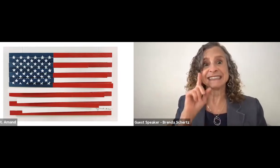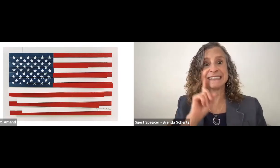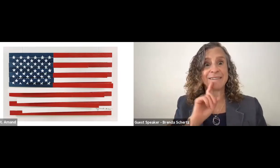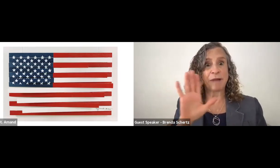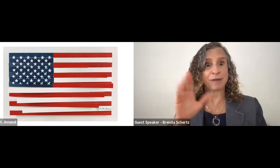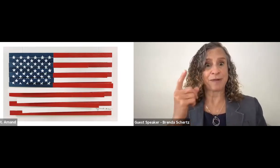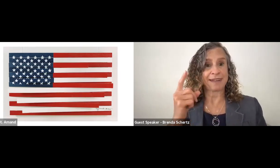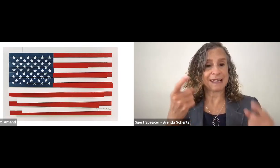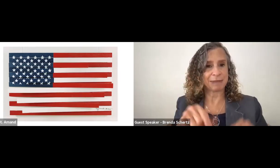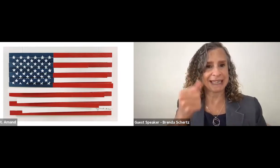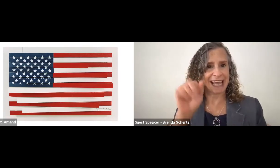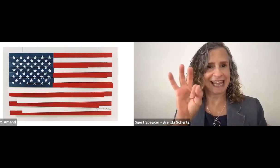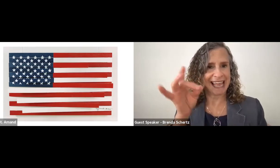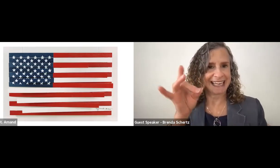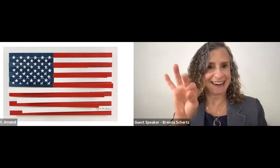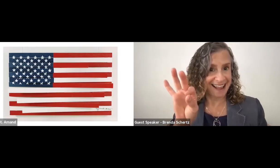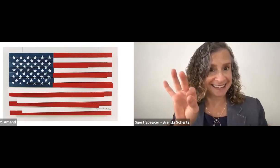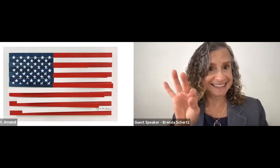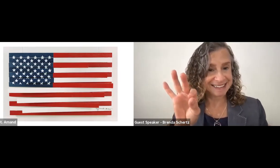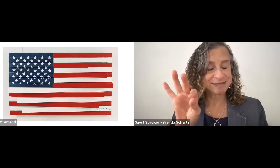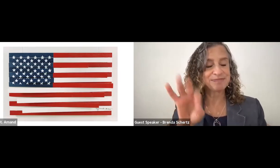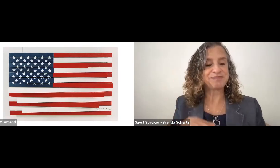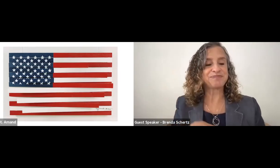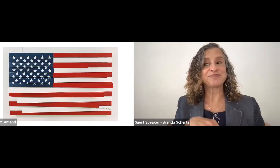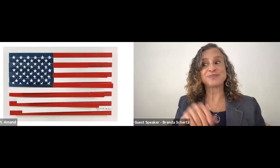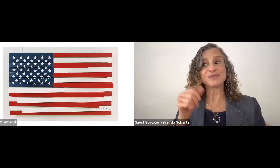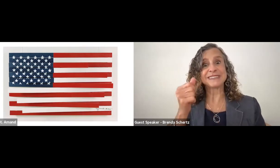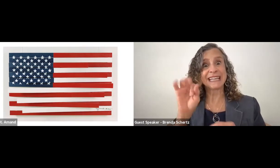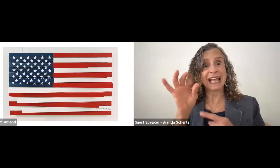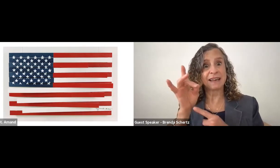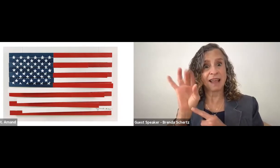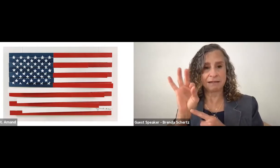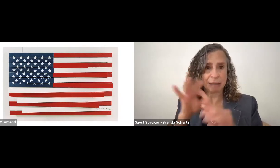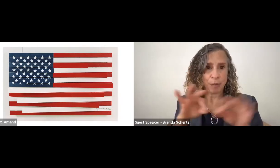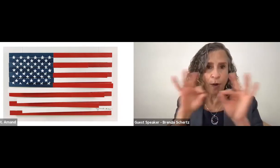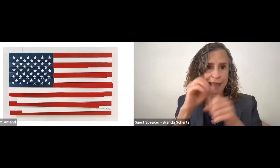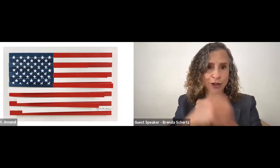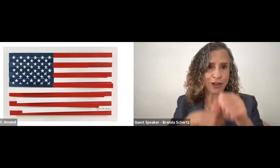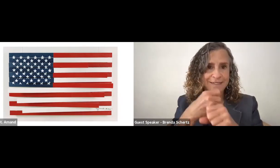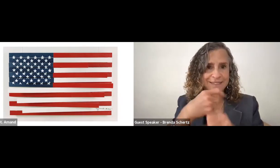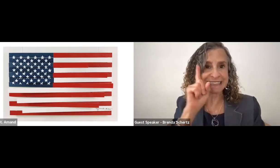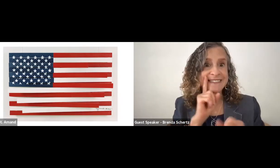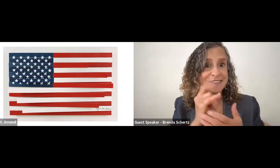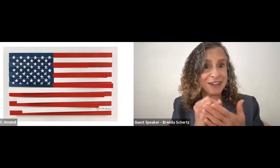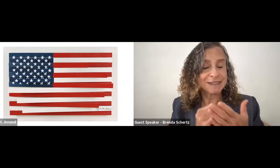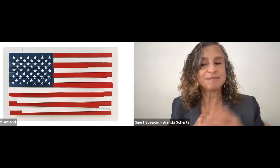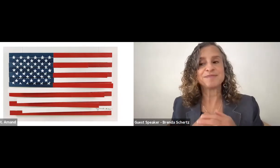He was there for Deaf Way, and that-- the first one, Deaf Way 1, was in 1989,